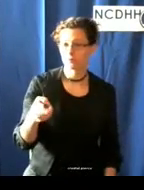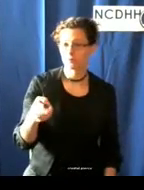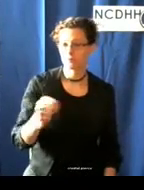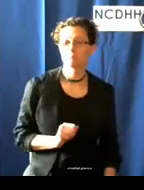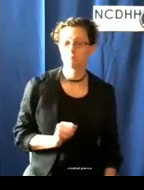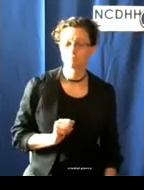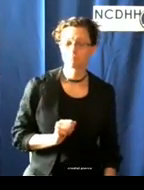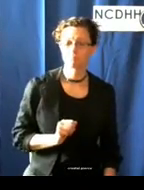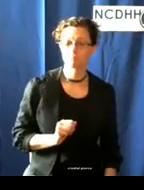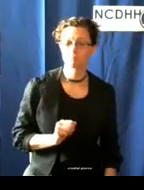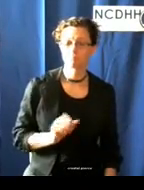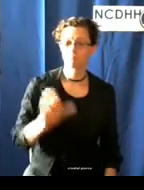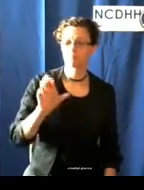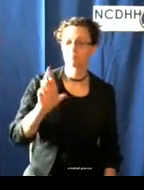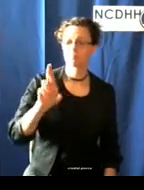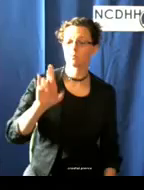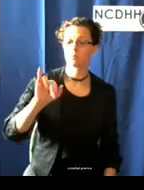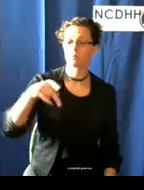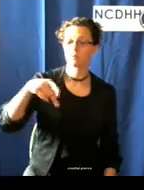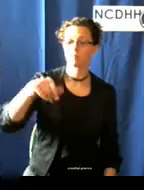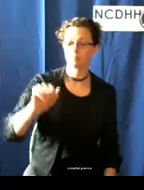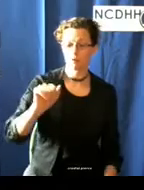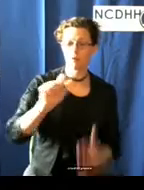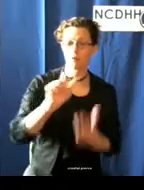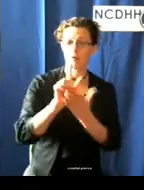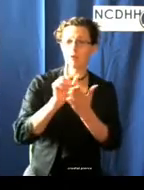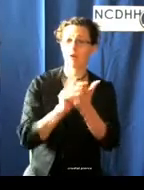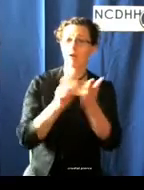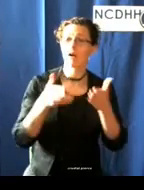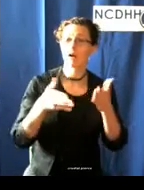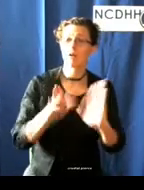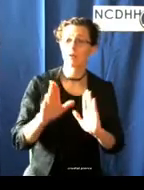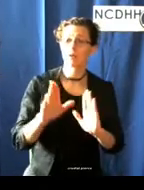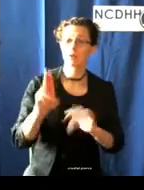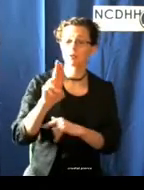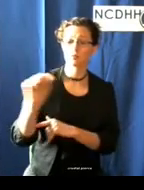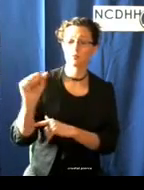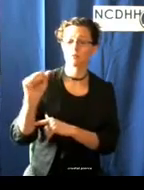CRIPA LAW ALLOWS FOR THE US DEPARTMENT OF JUSTICE TO COME IN TO